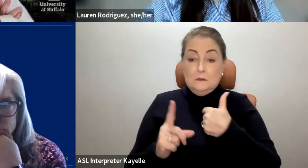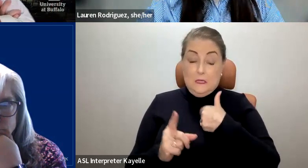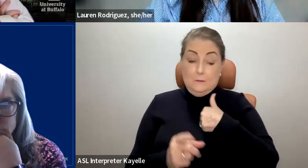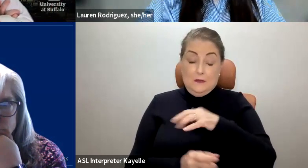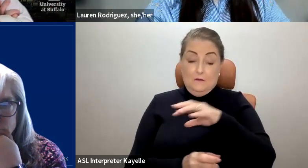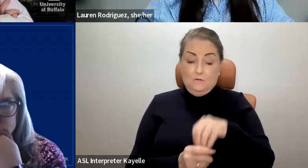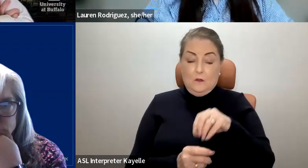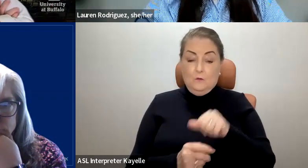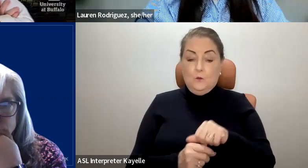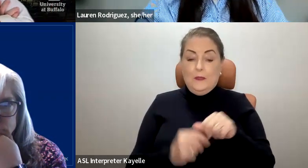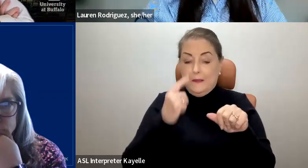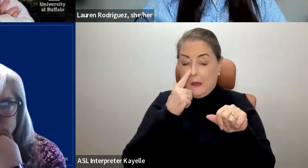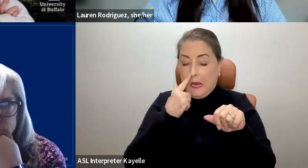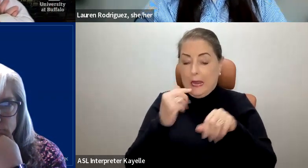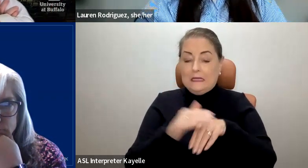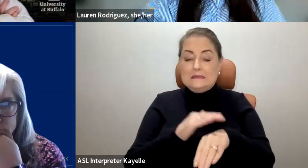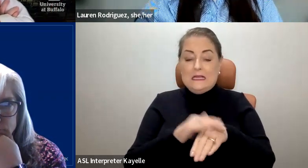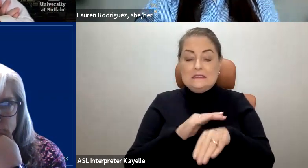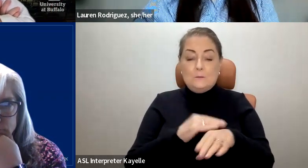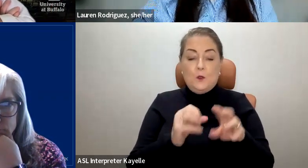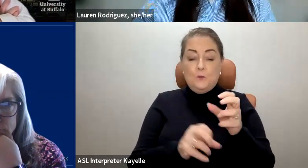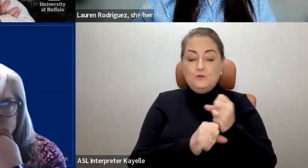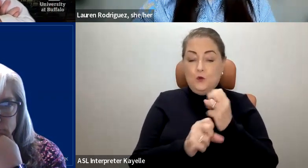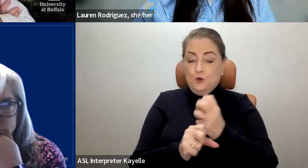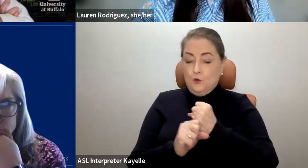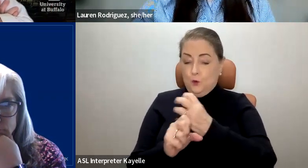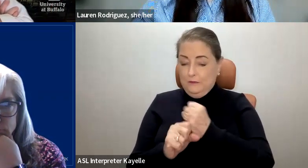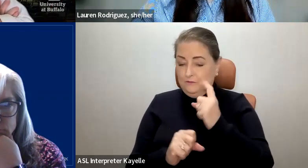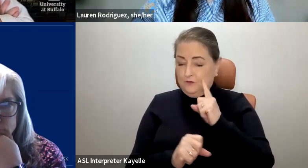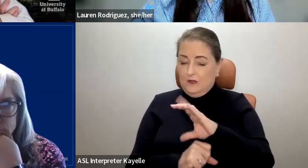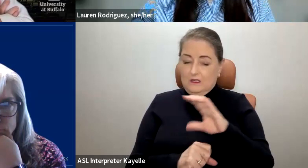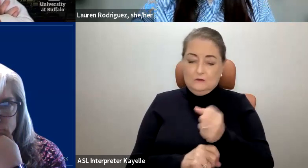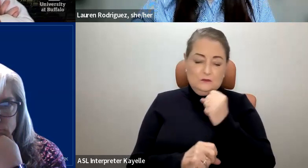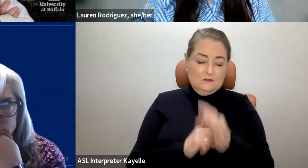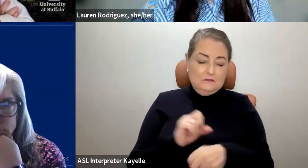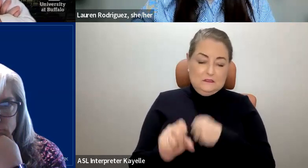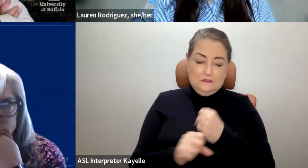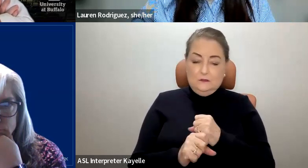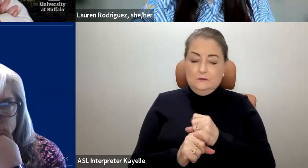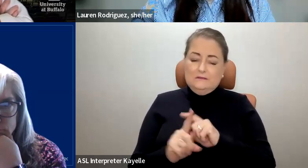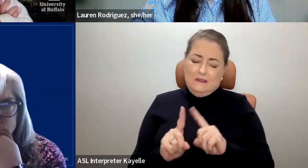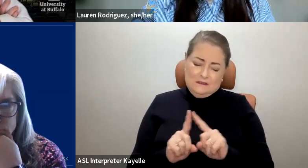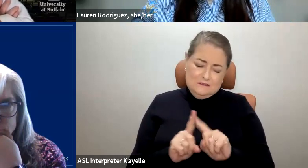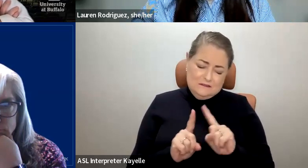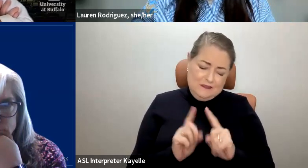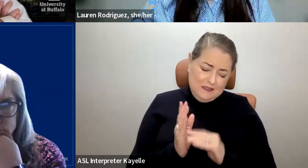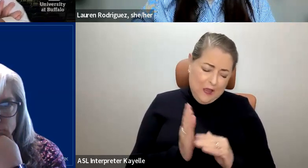procurement for many, many years, I have looked at hundreds if not thousands of tools. And one of the things that struck me